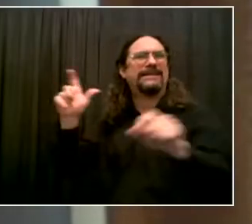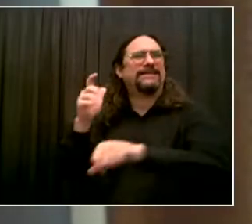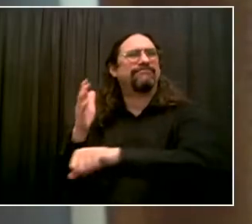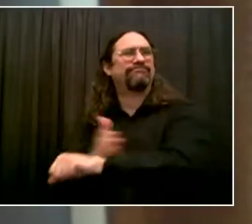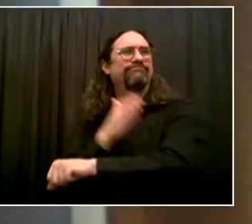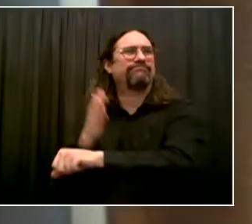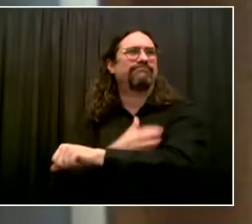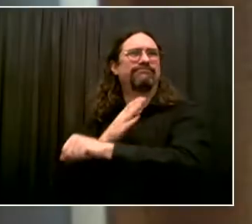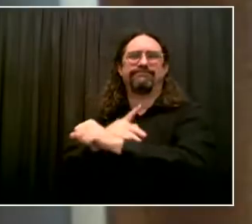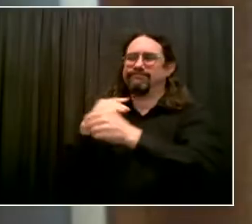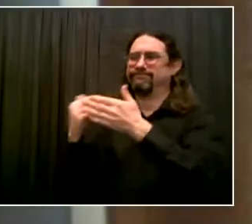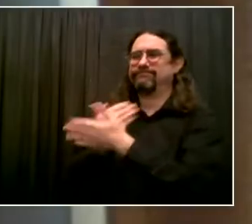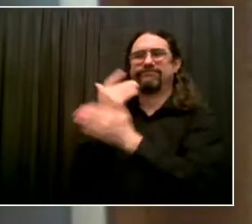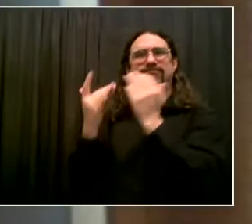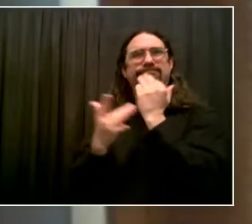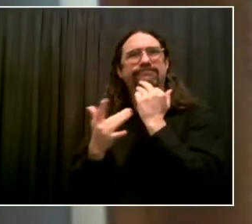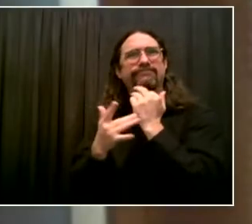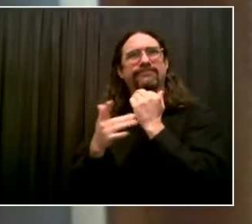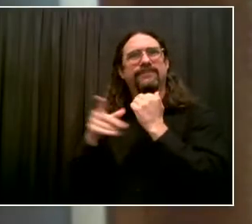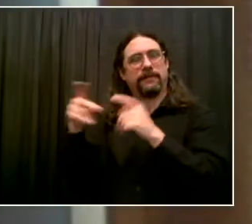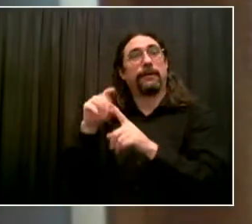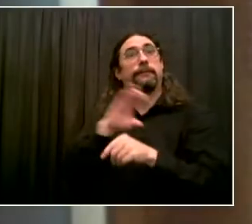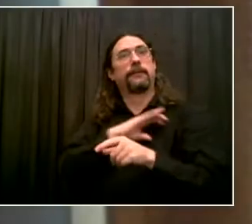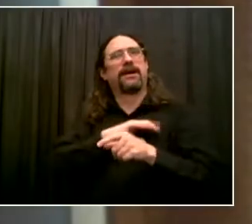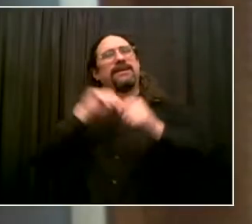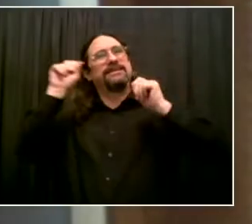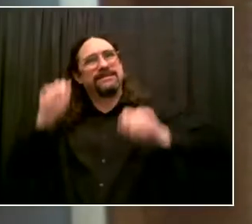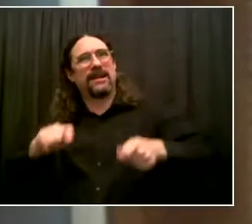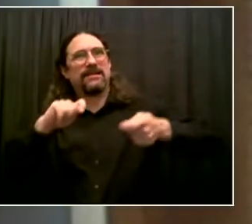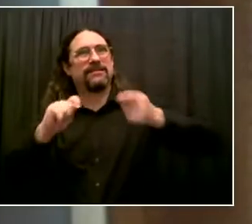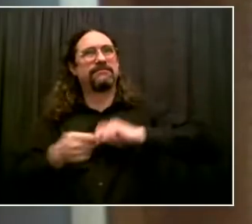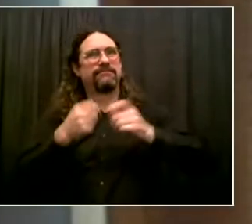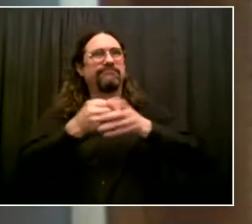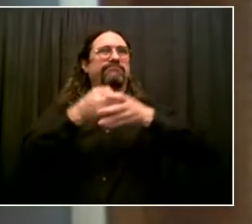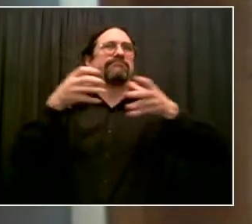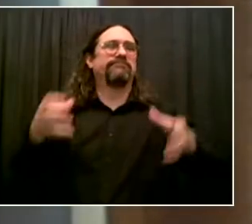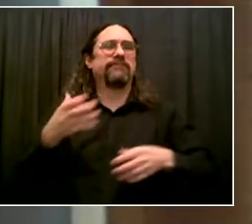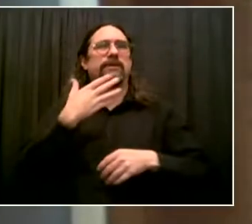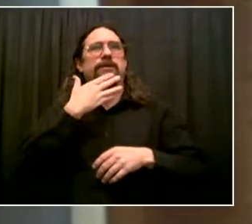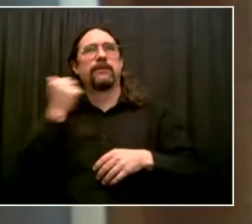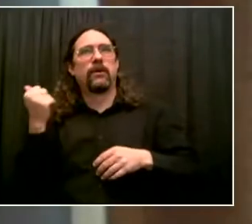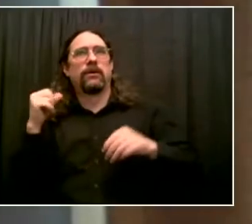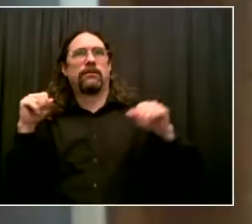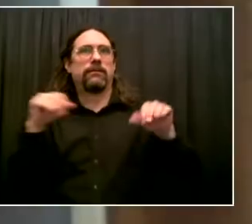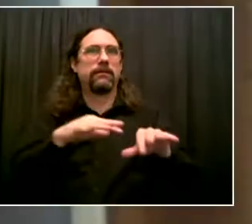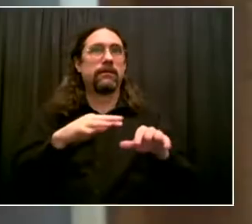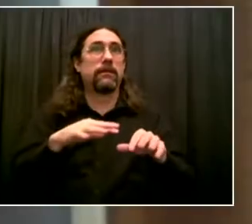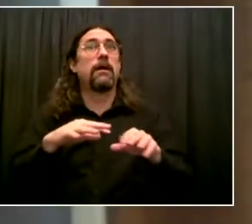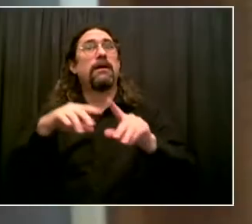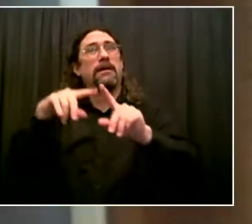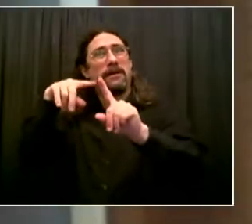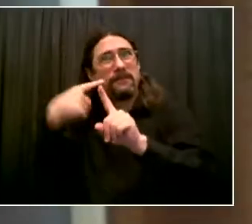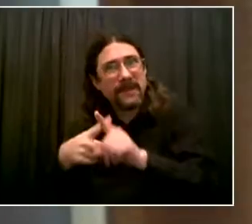COMMUNITY SAFETY. SO 116TH PRECINCT WILL NOT ONLY PROVIDE A PUBLIC PLATFORM BUT A